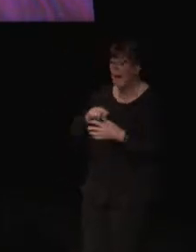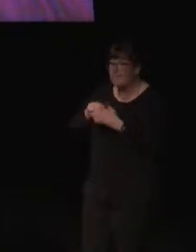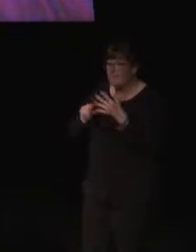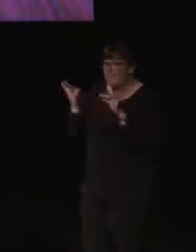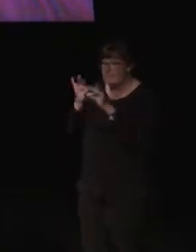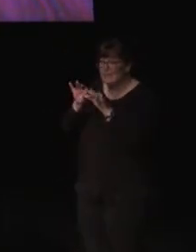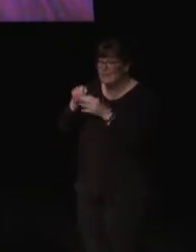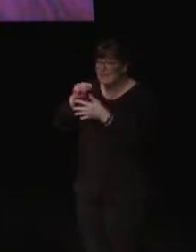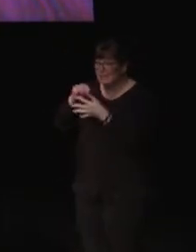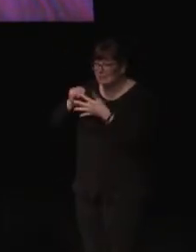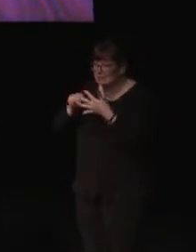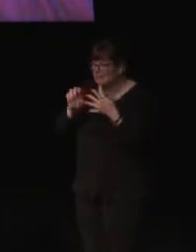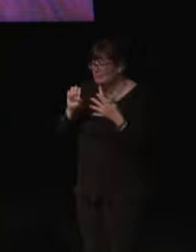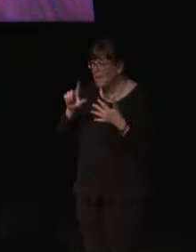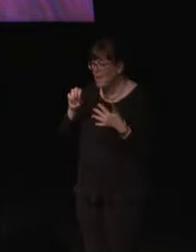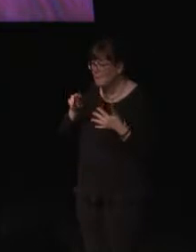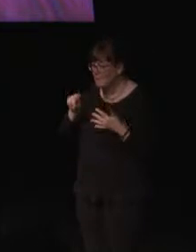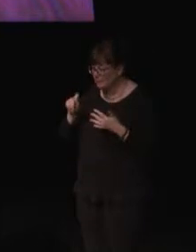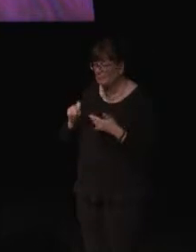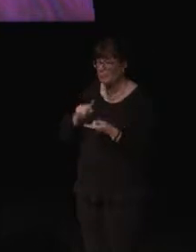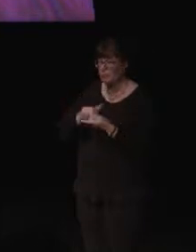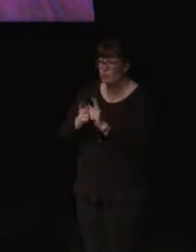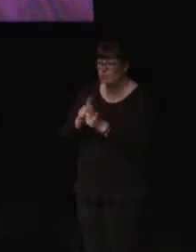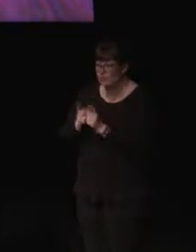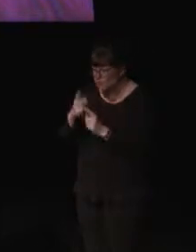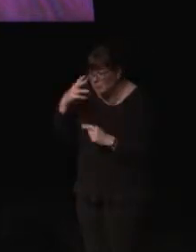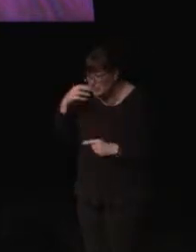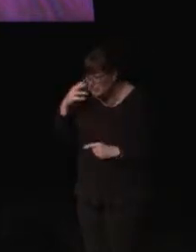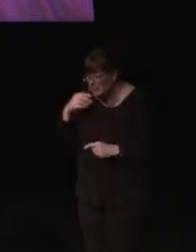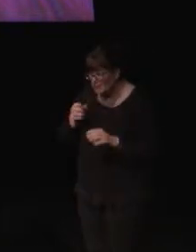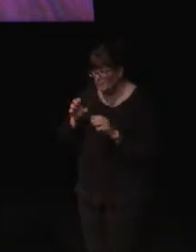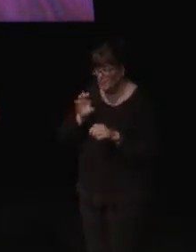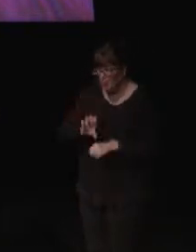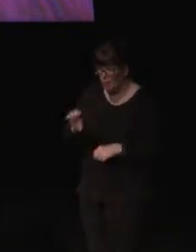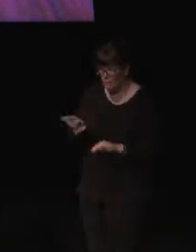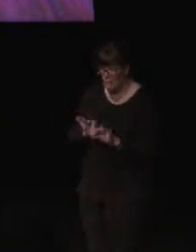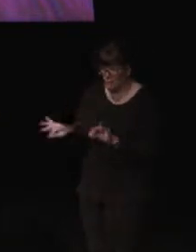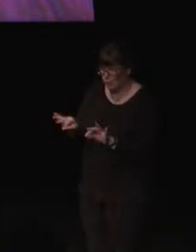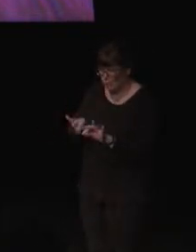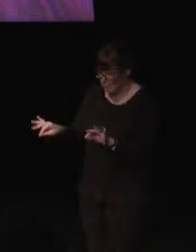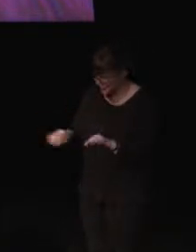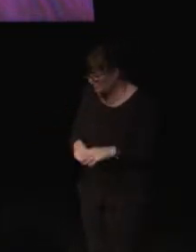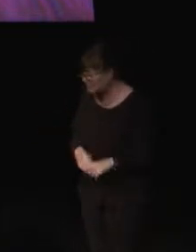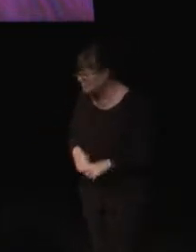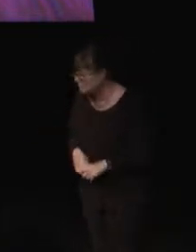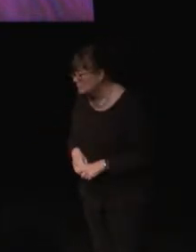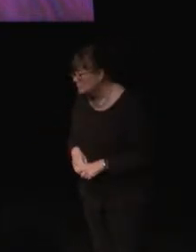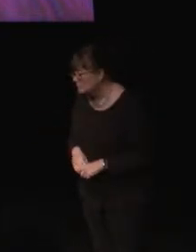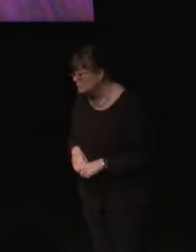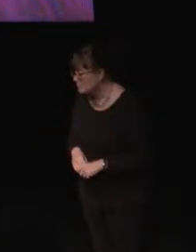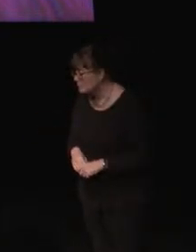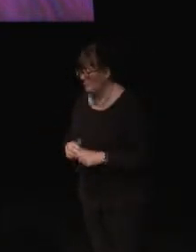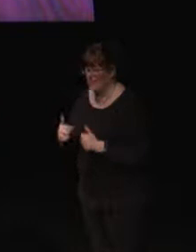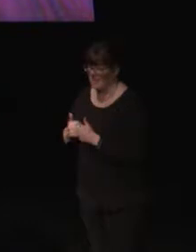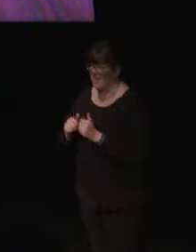about the transcription experience, the closed captioning. There are several things that game developers have to pay attention to.